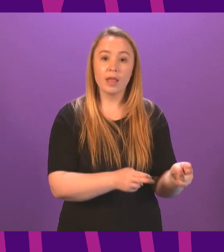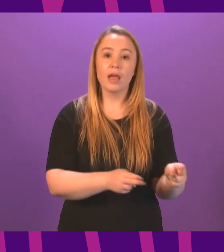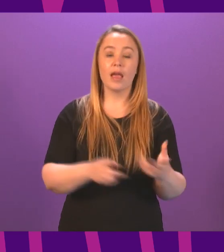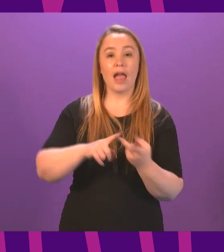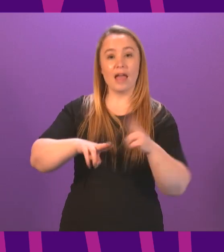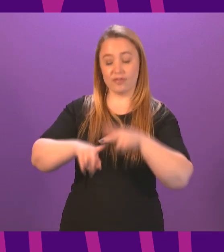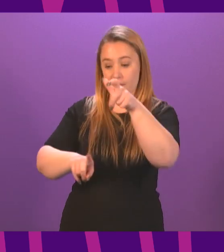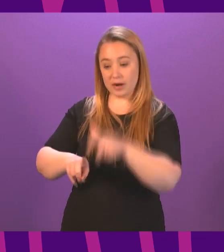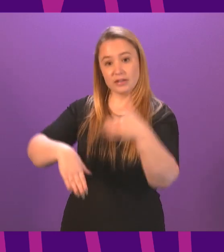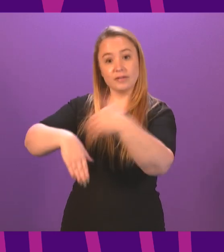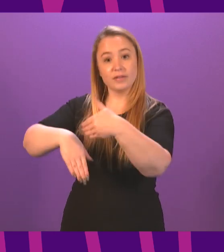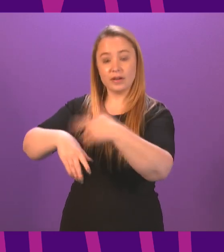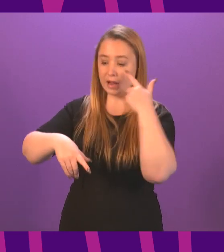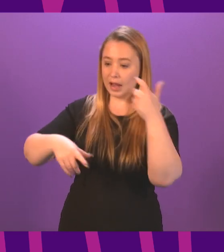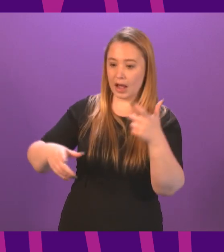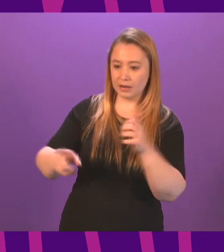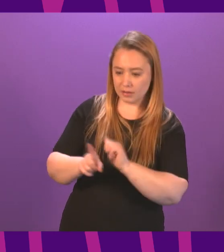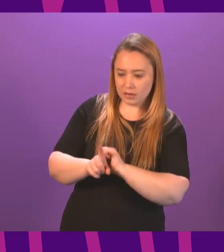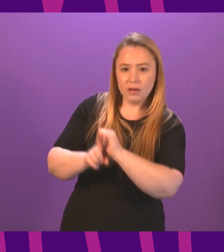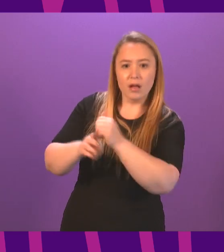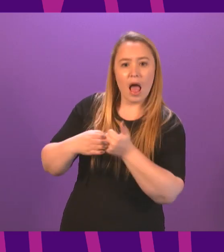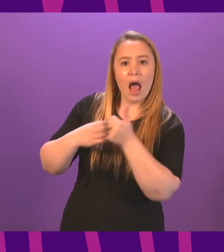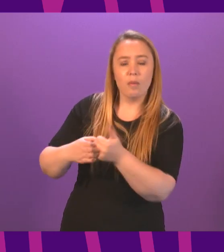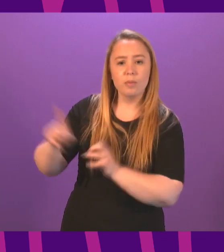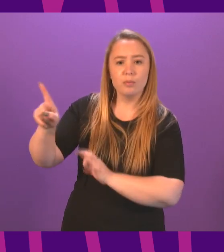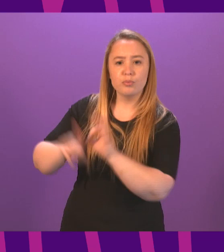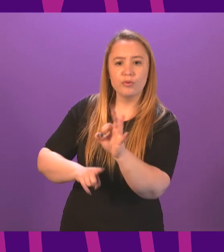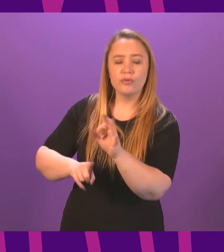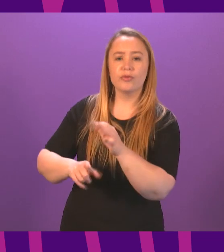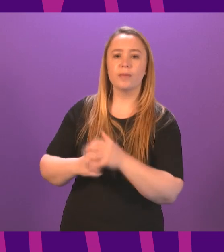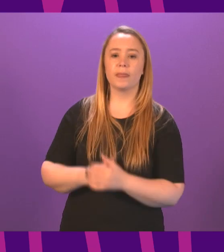rather than short-term prison sentences, which often do not meet those objectives. I think